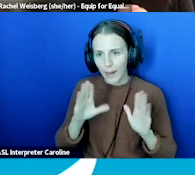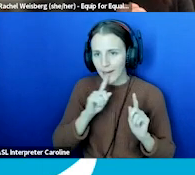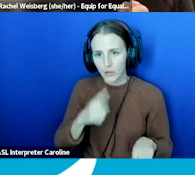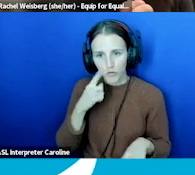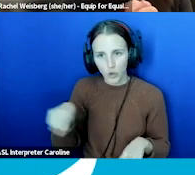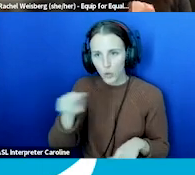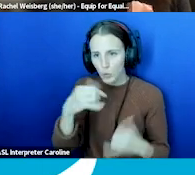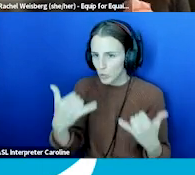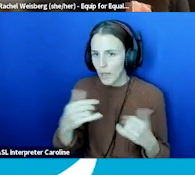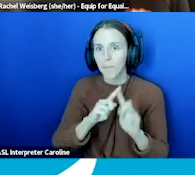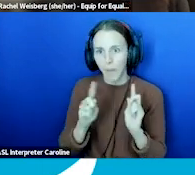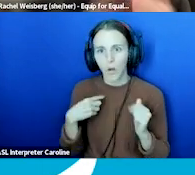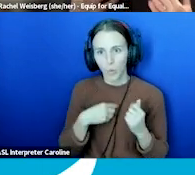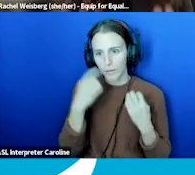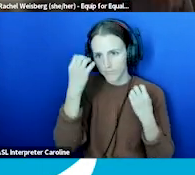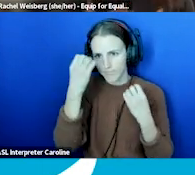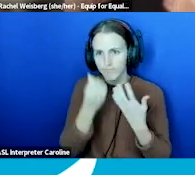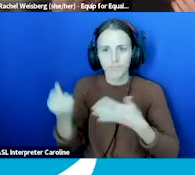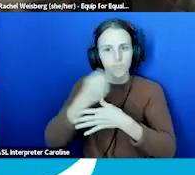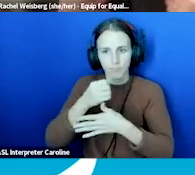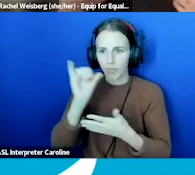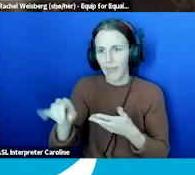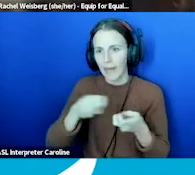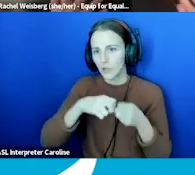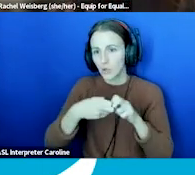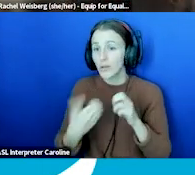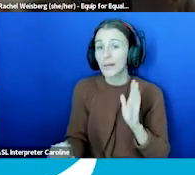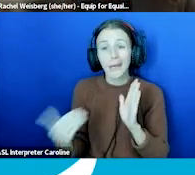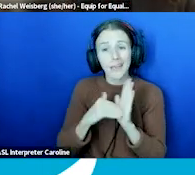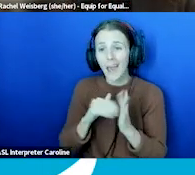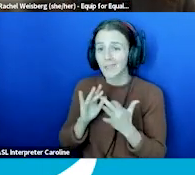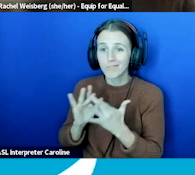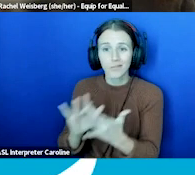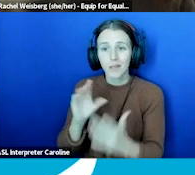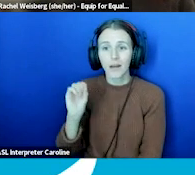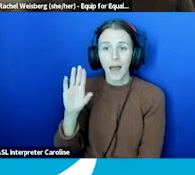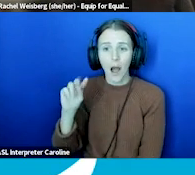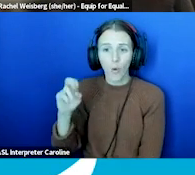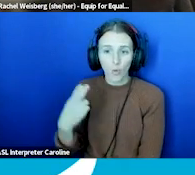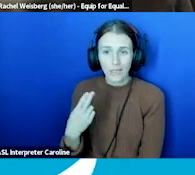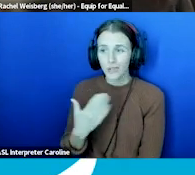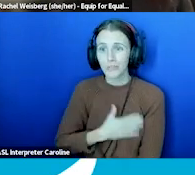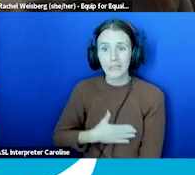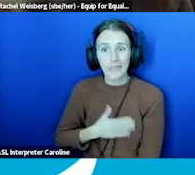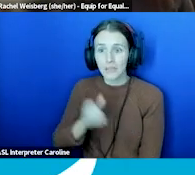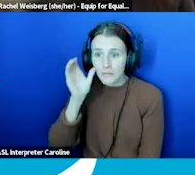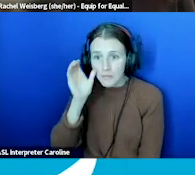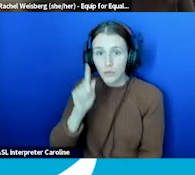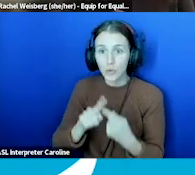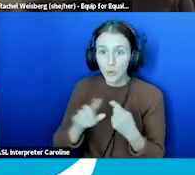WE HAVE THIS AT FRONT OF MIND. I DON'T HAVE GREAT ANSWERS TODAY. IT IS SOMETHING THAT WE ARE THINKING